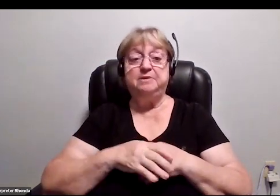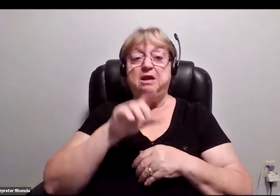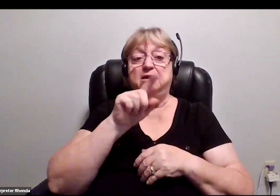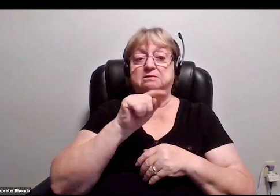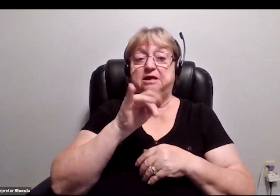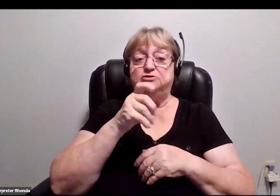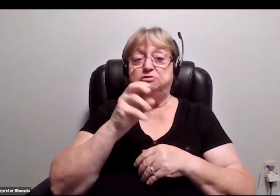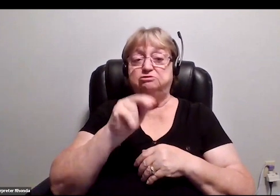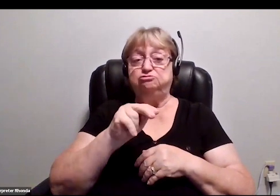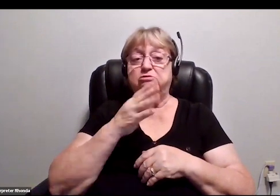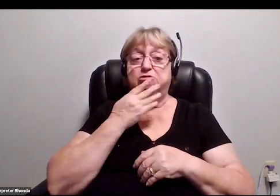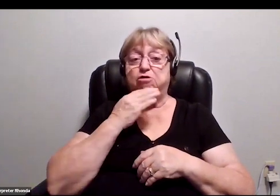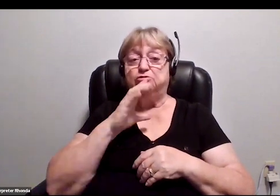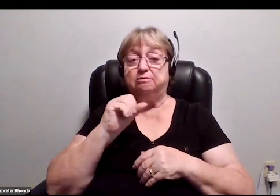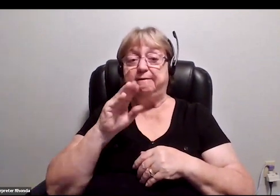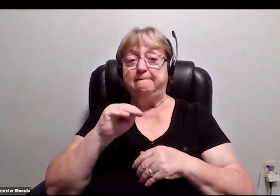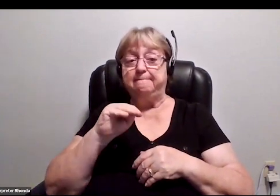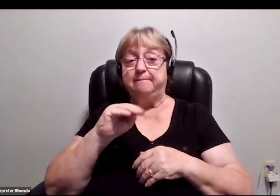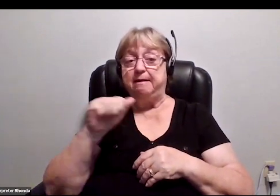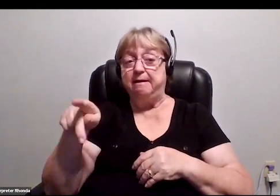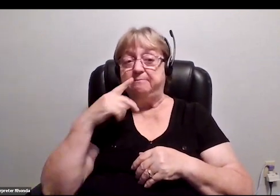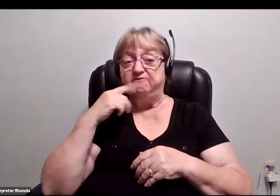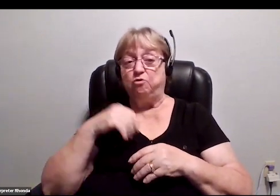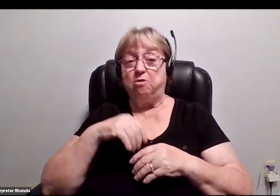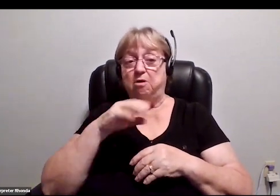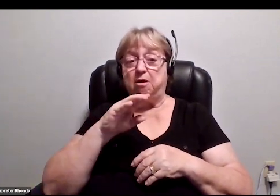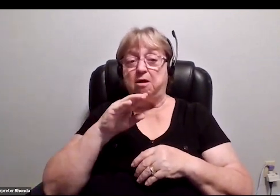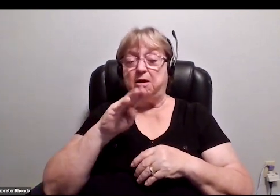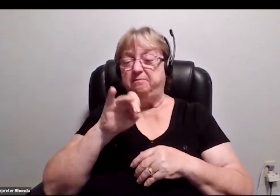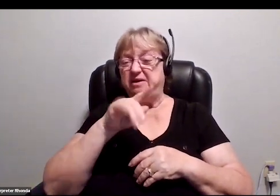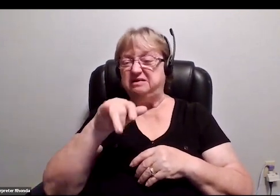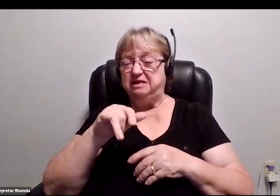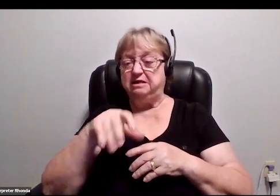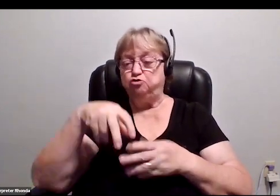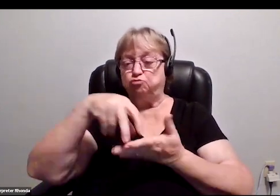on an Android phone to know when the endpoint of the titration happened.